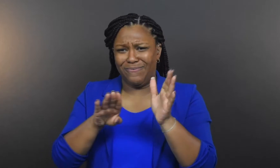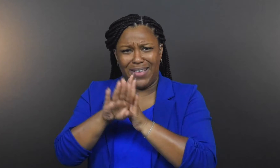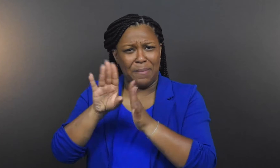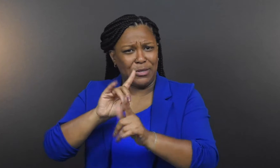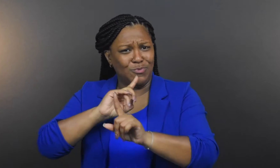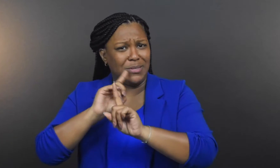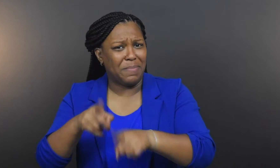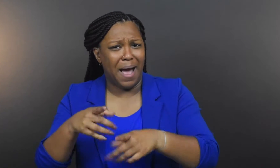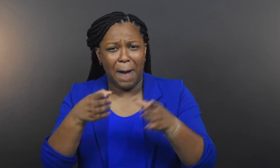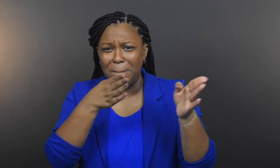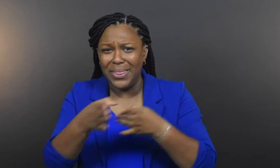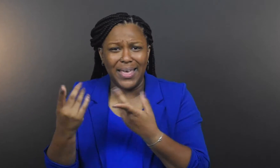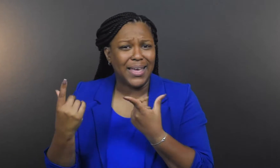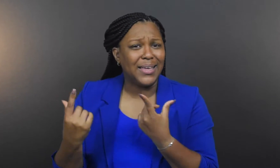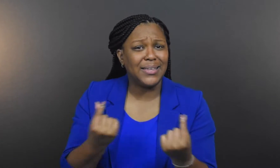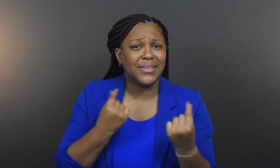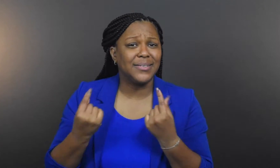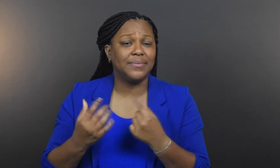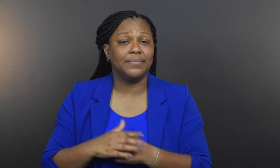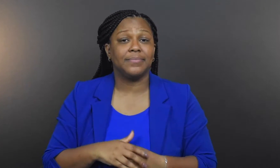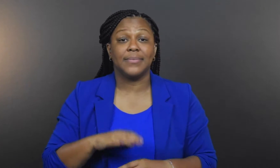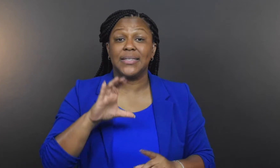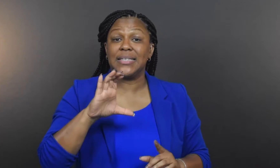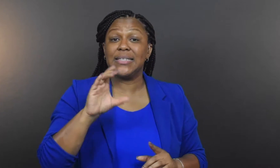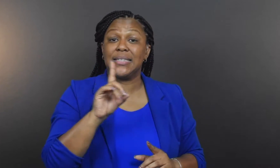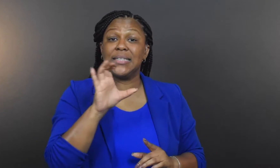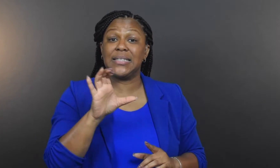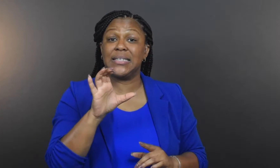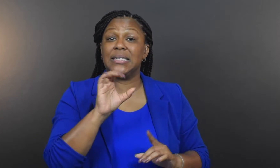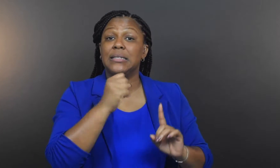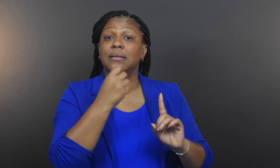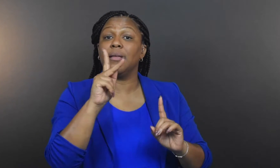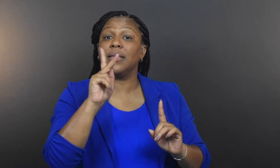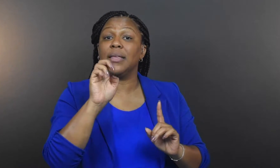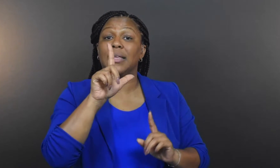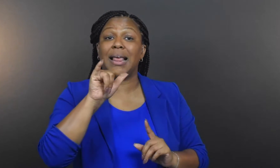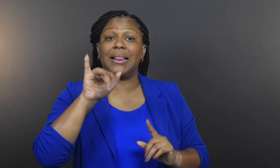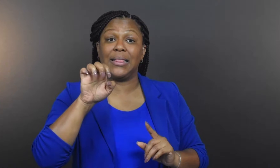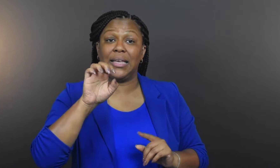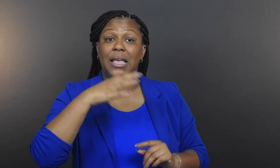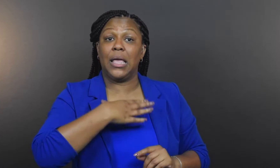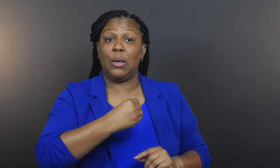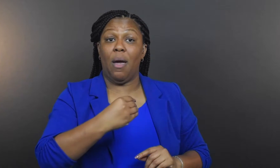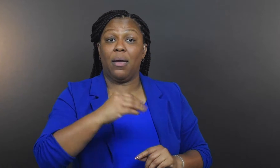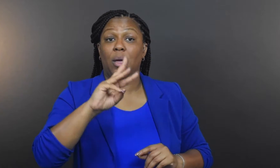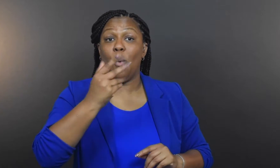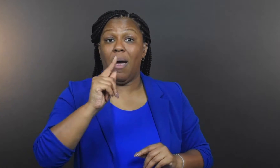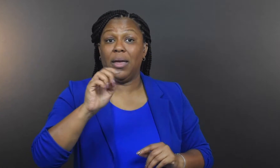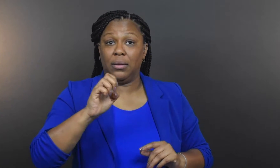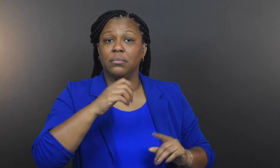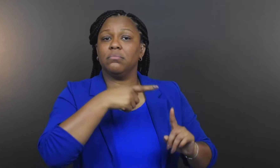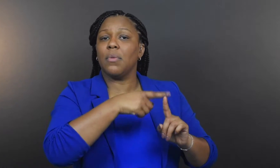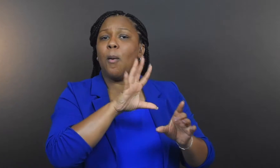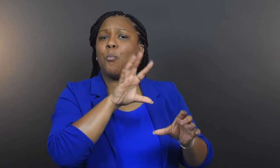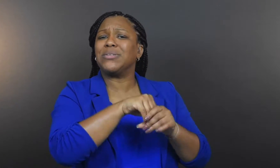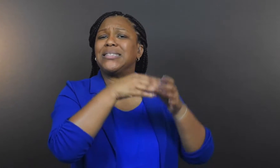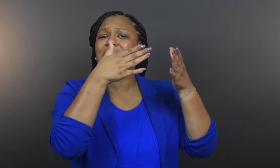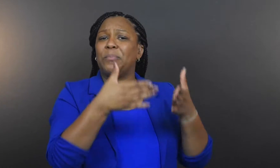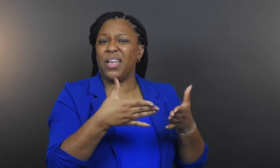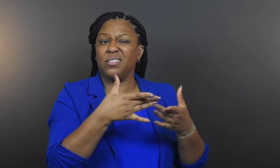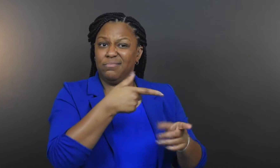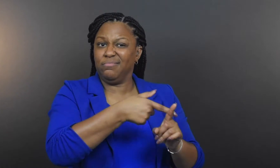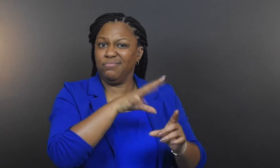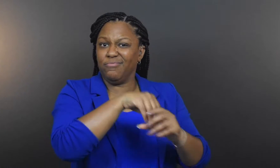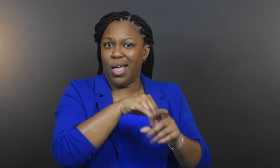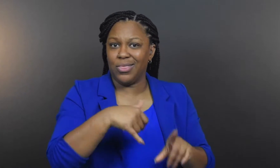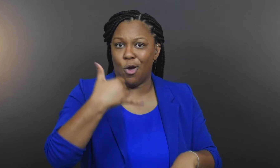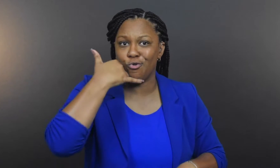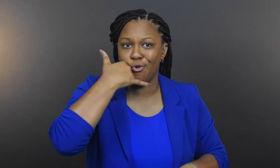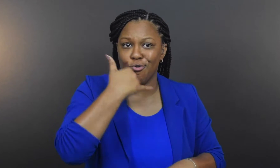CDC’s Kellie White was a participant on that call, and, as she listened to the commitment